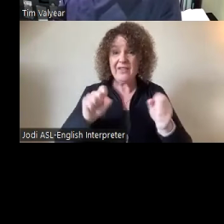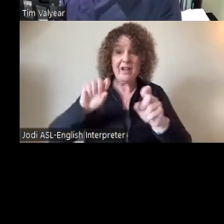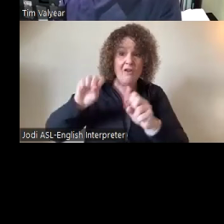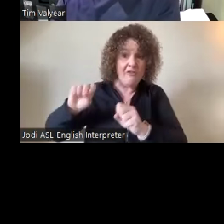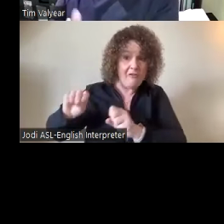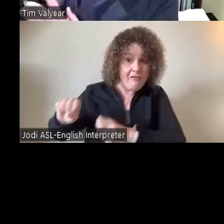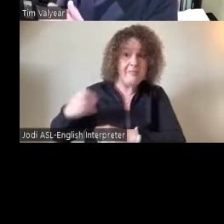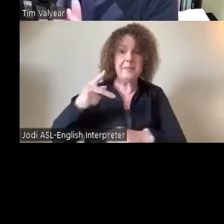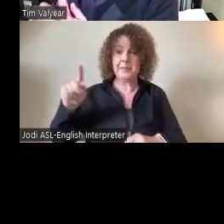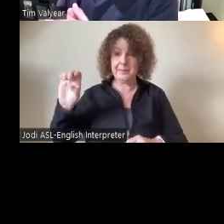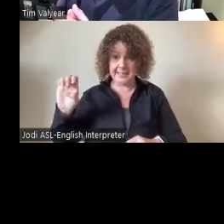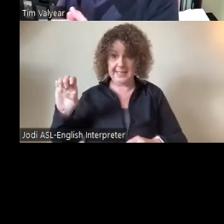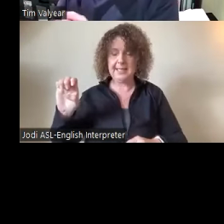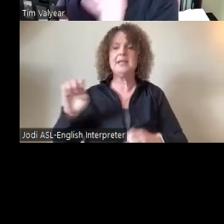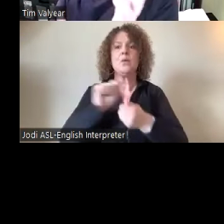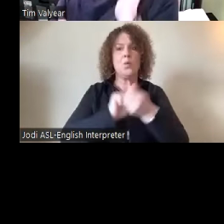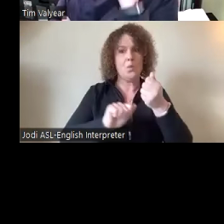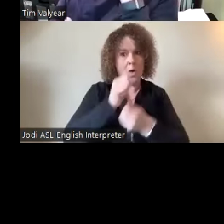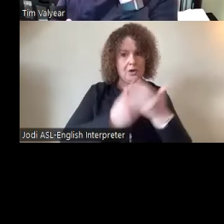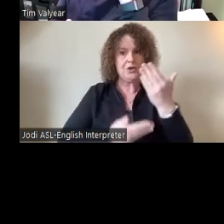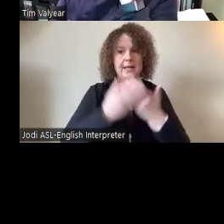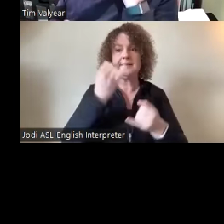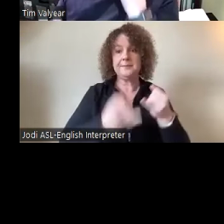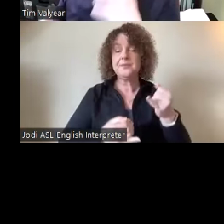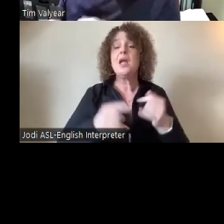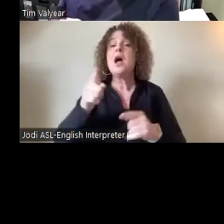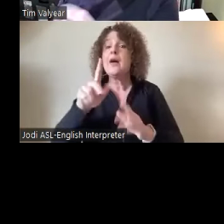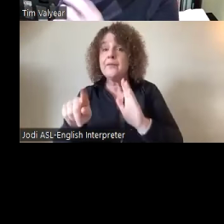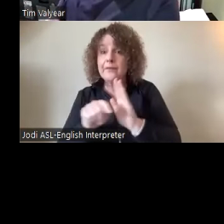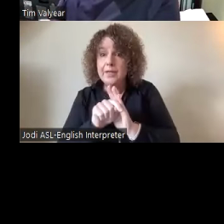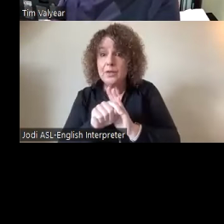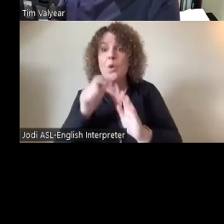components. We changed the hand washing components now